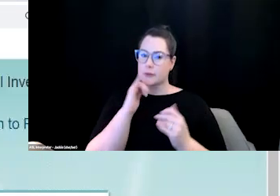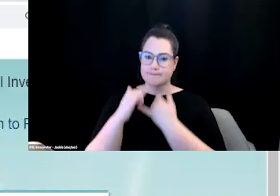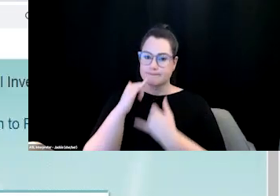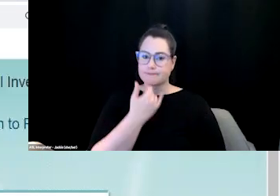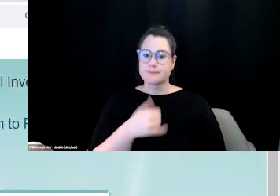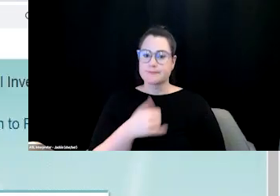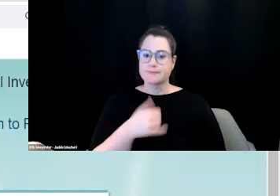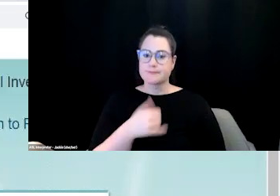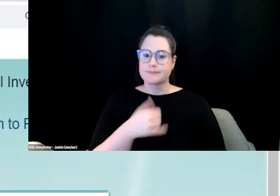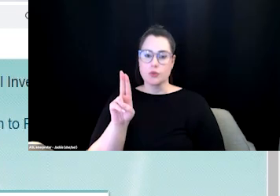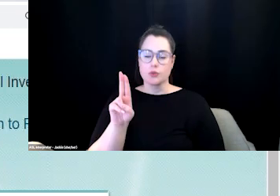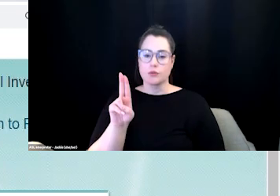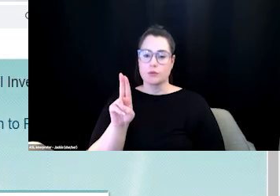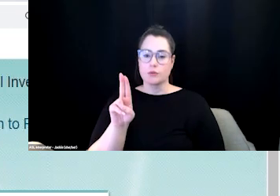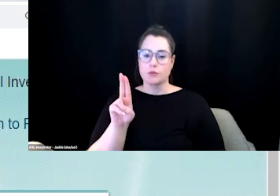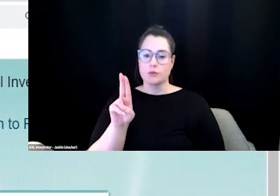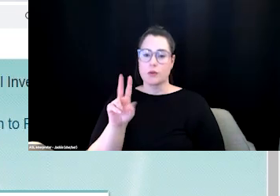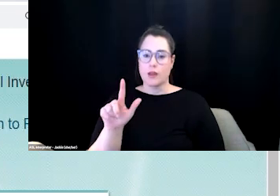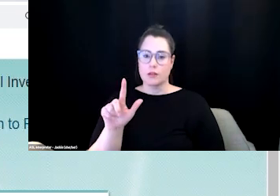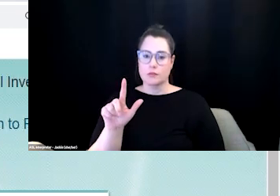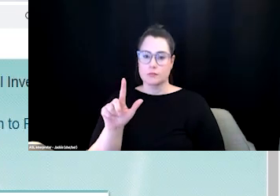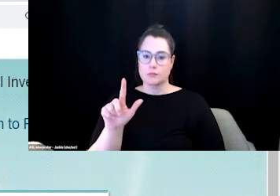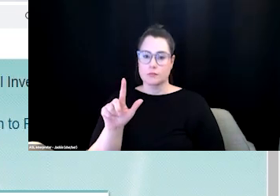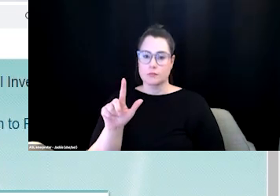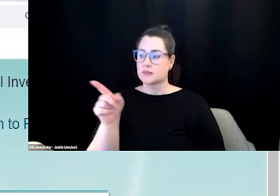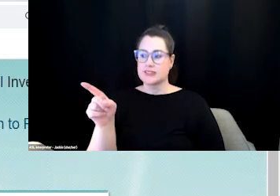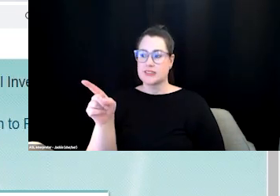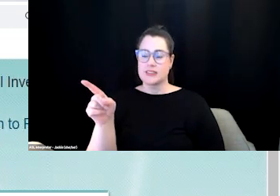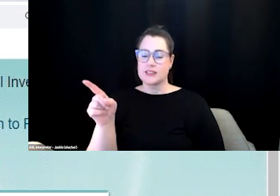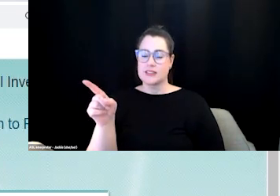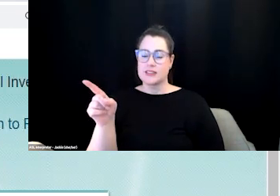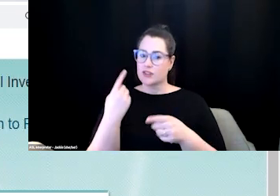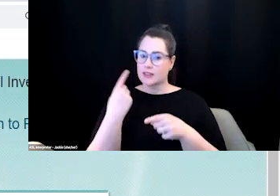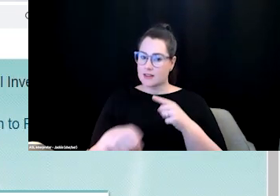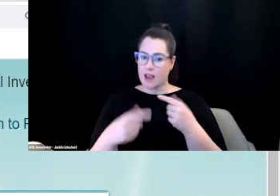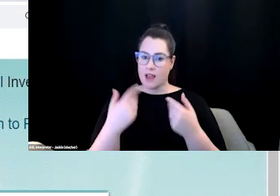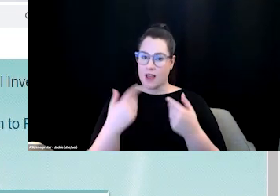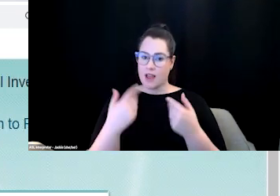So this section cannot contain URLs in any shape or form. It cannot be a clickable link.